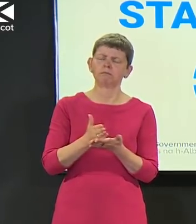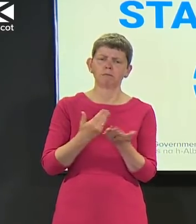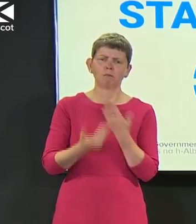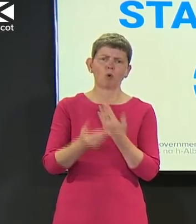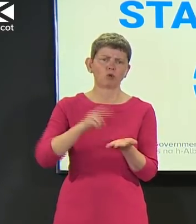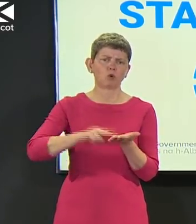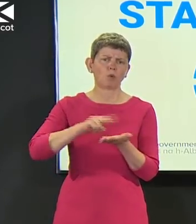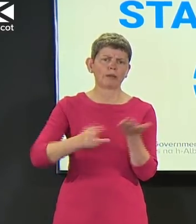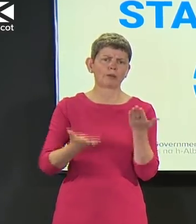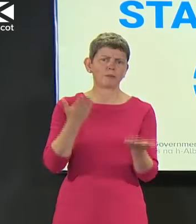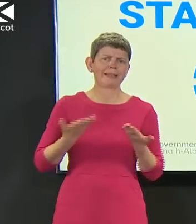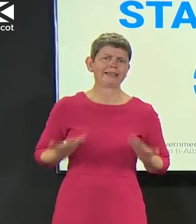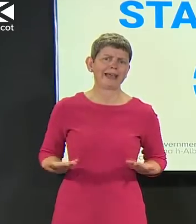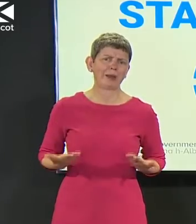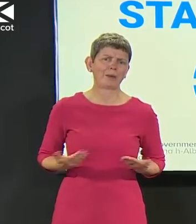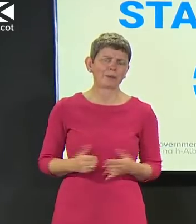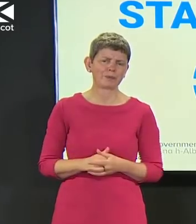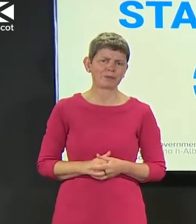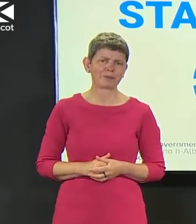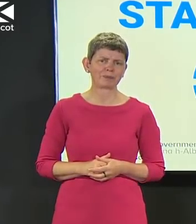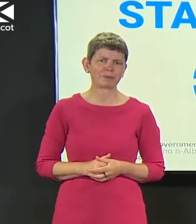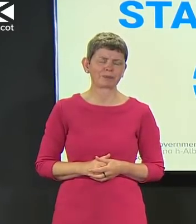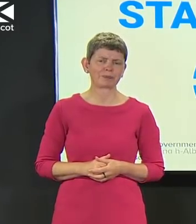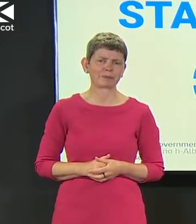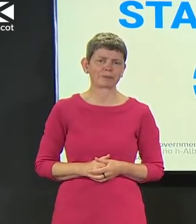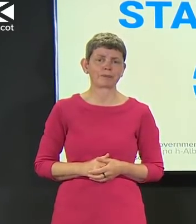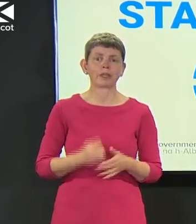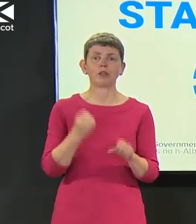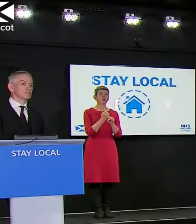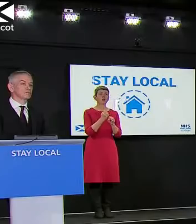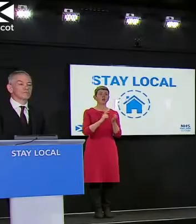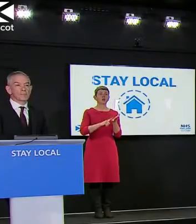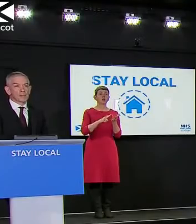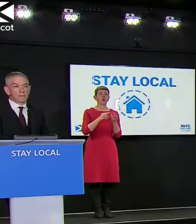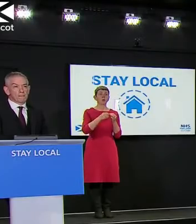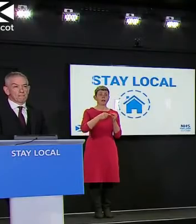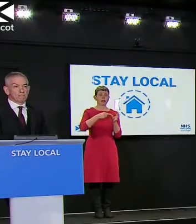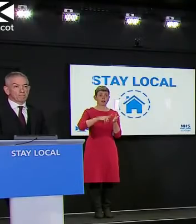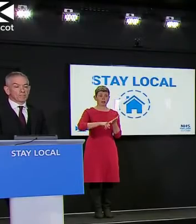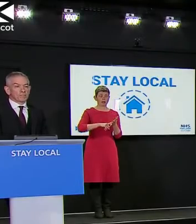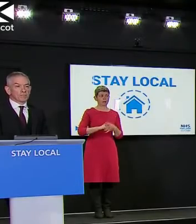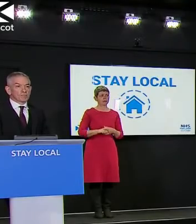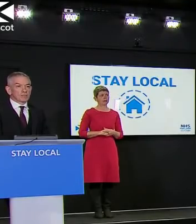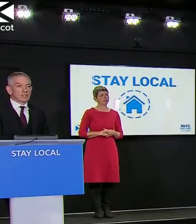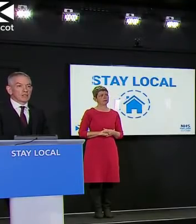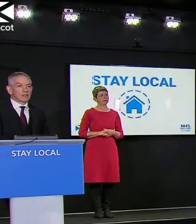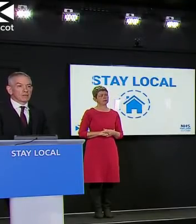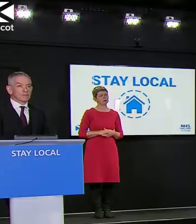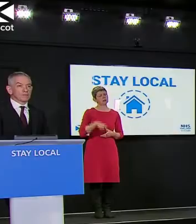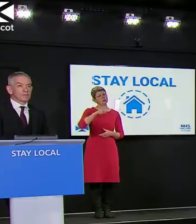phil mcdonald from global thank you first minister um people down in England over the age of 45 are